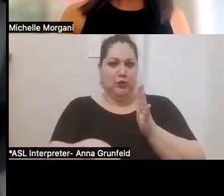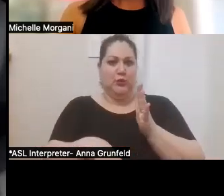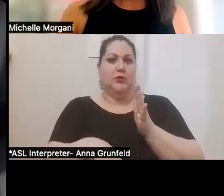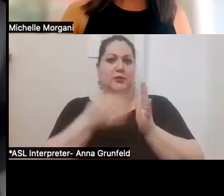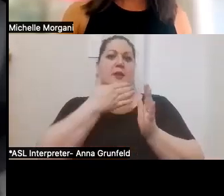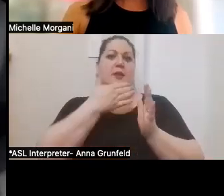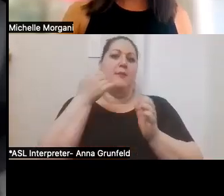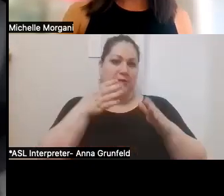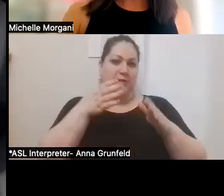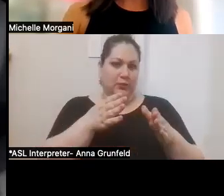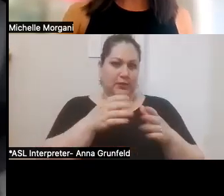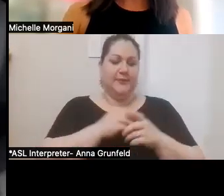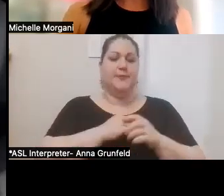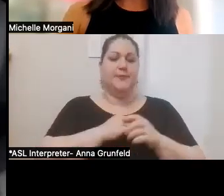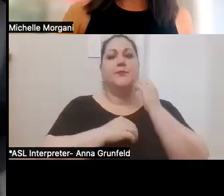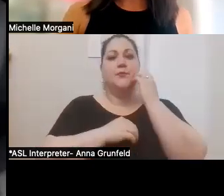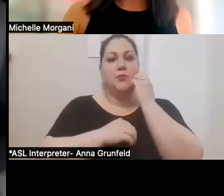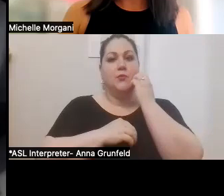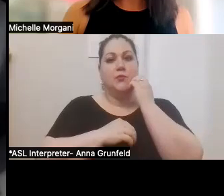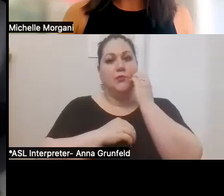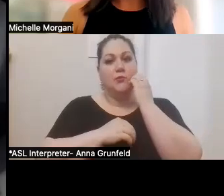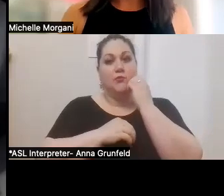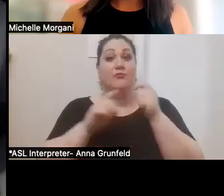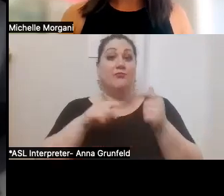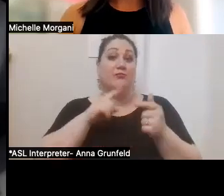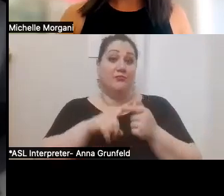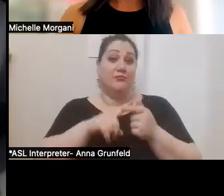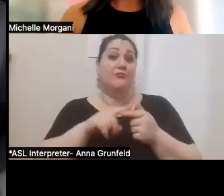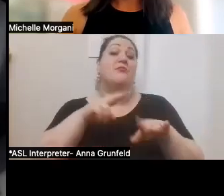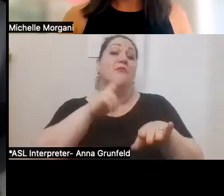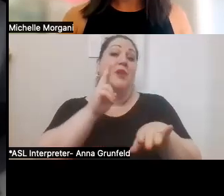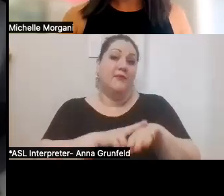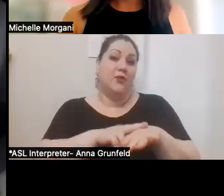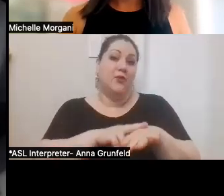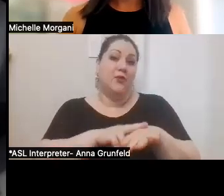And then of course the review of technical standards and core competencies.